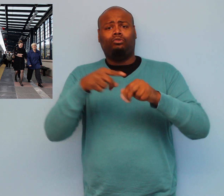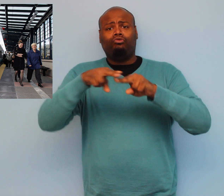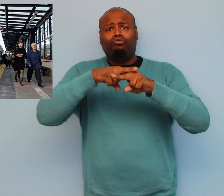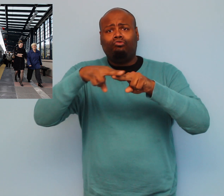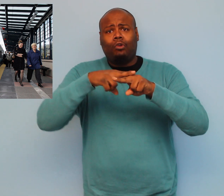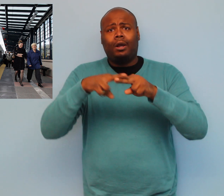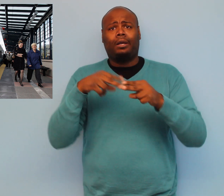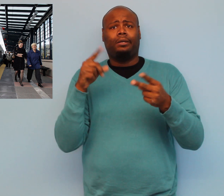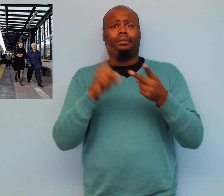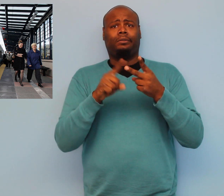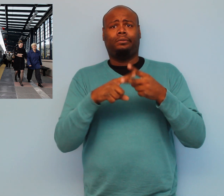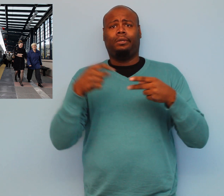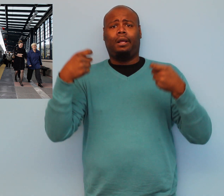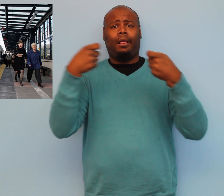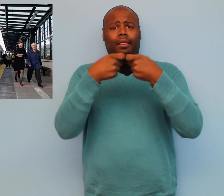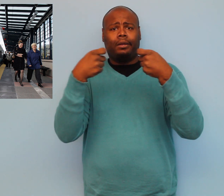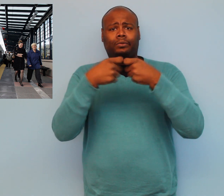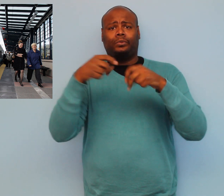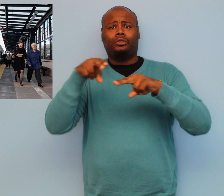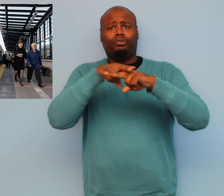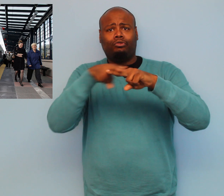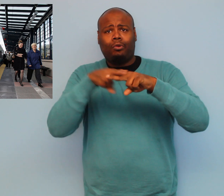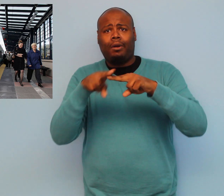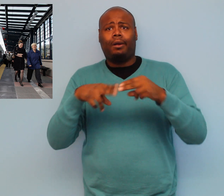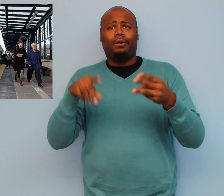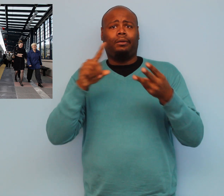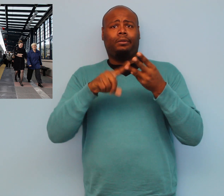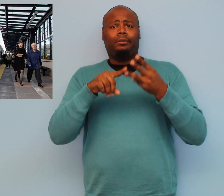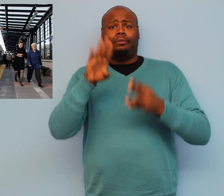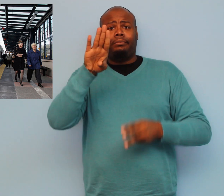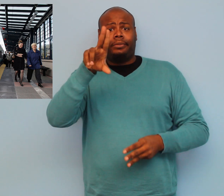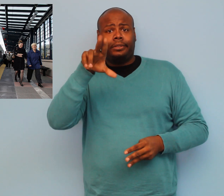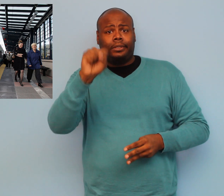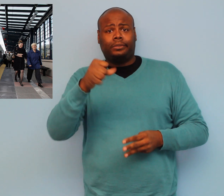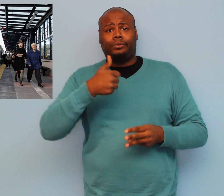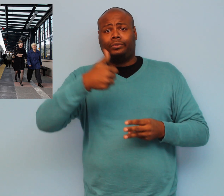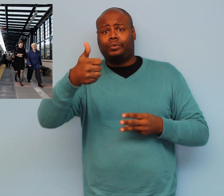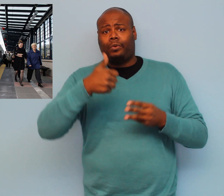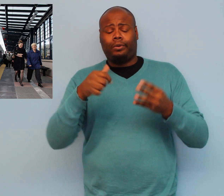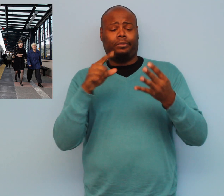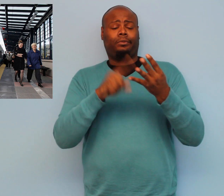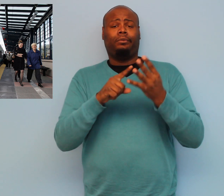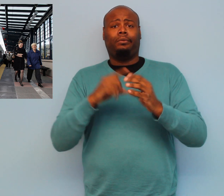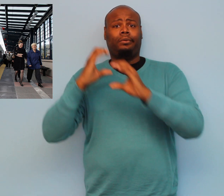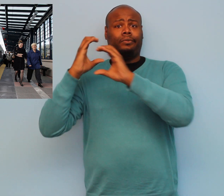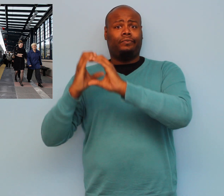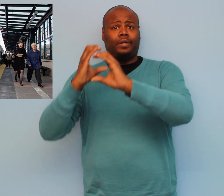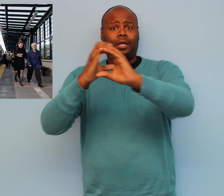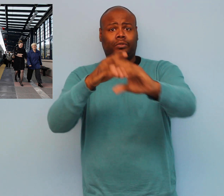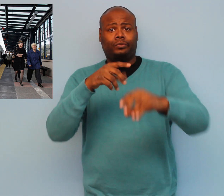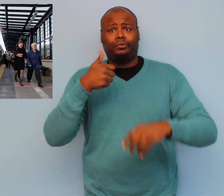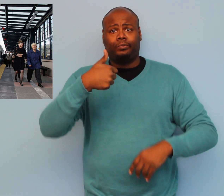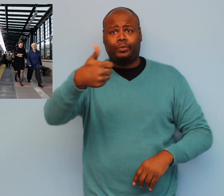Examples include trains, the light rail, buses, and ferries.